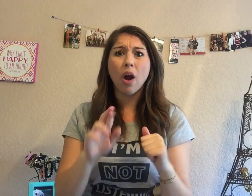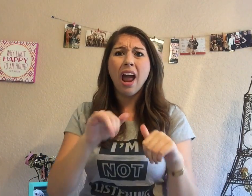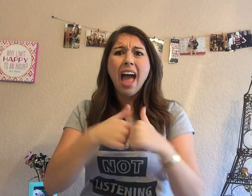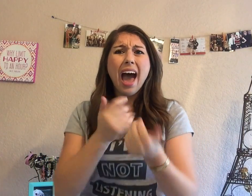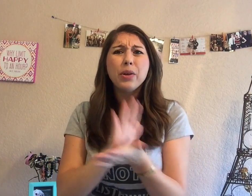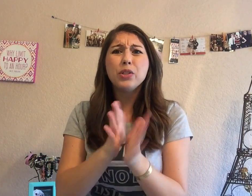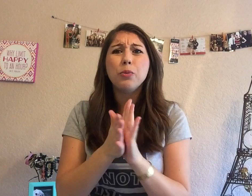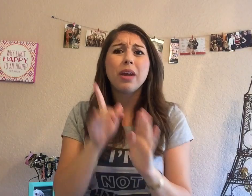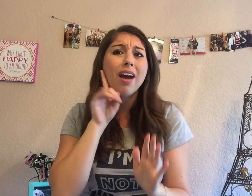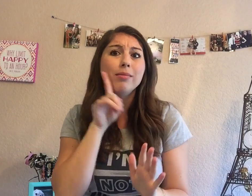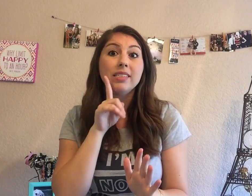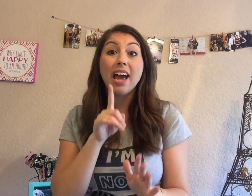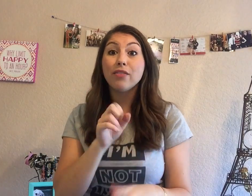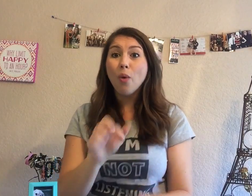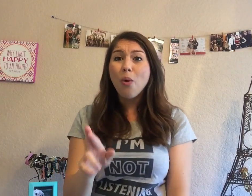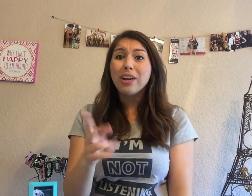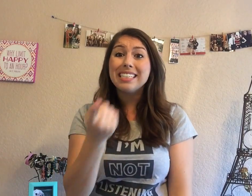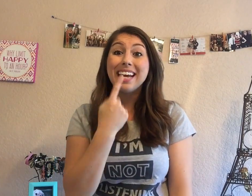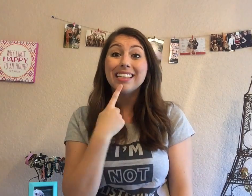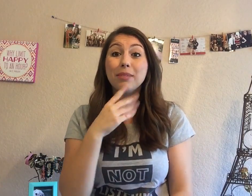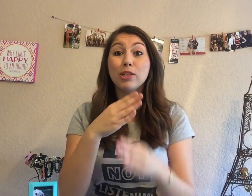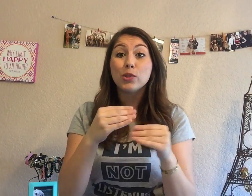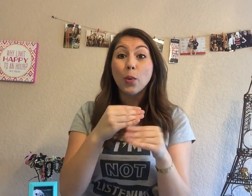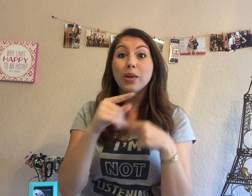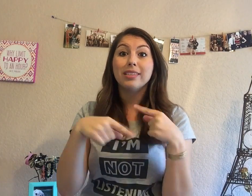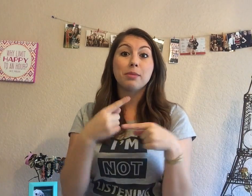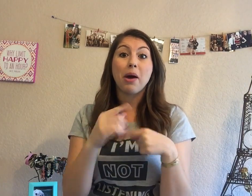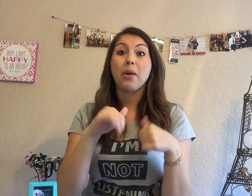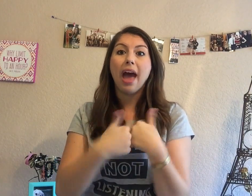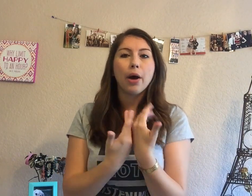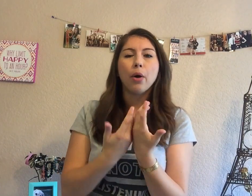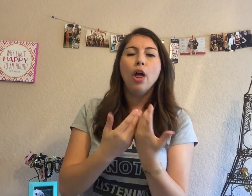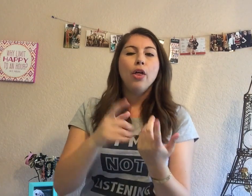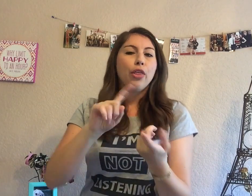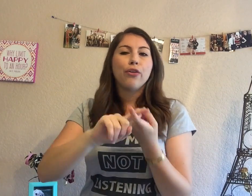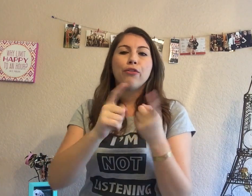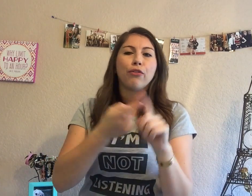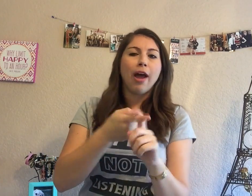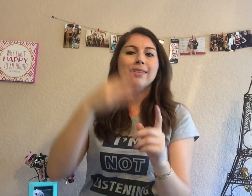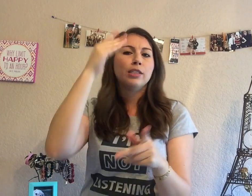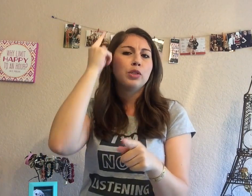"How did you become Deaf?" or telling me stories about how their friend's